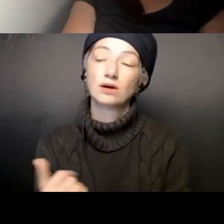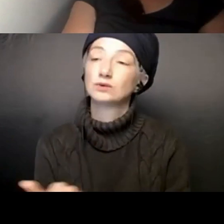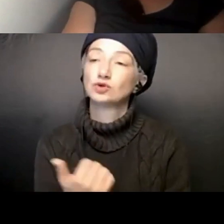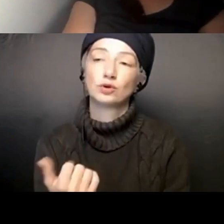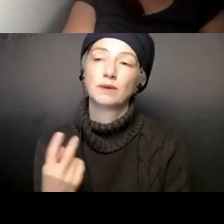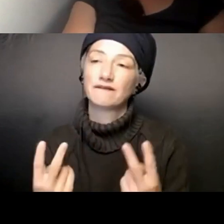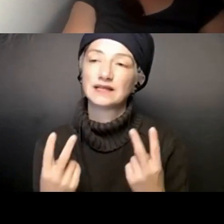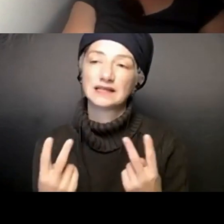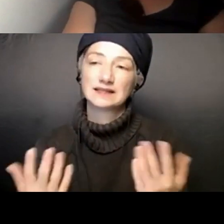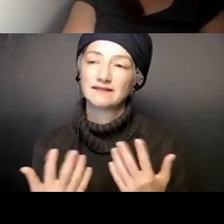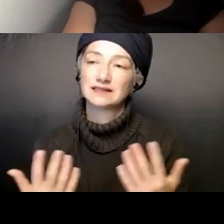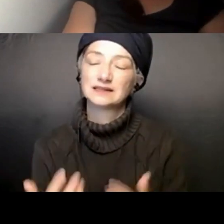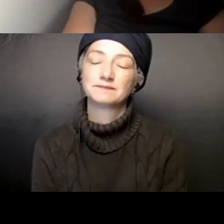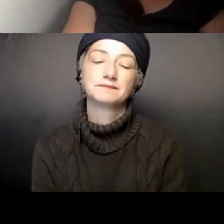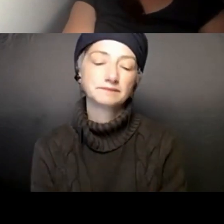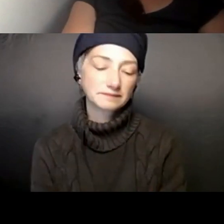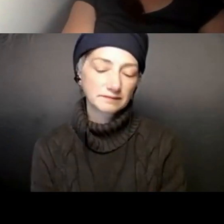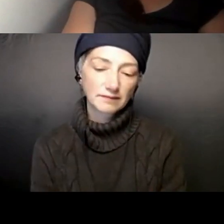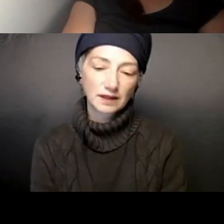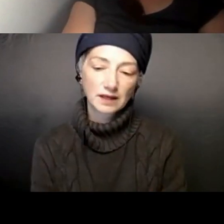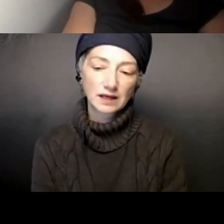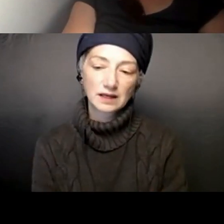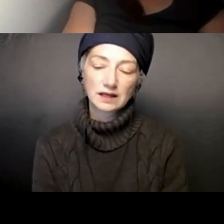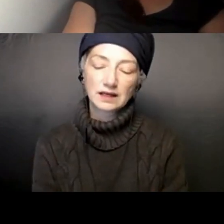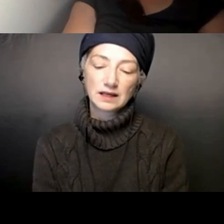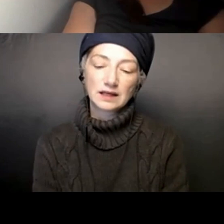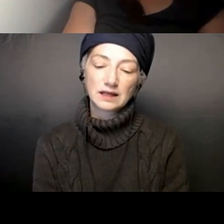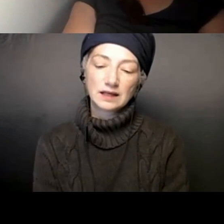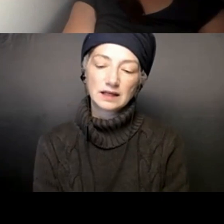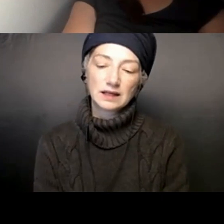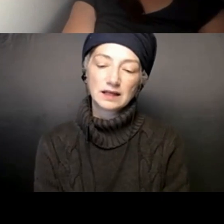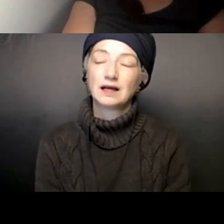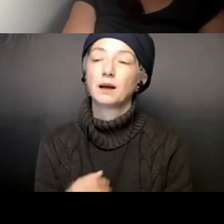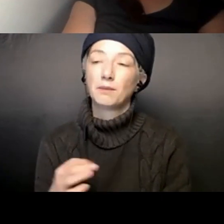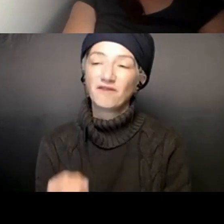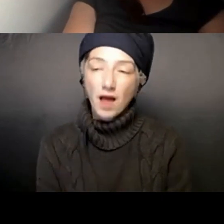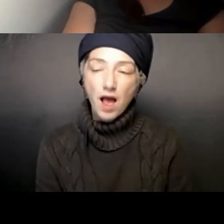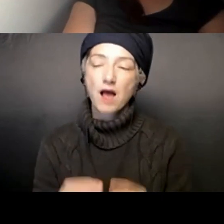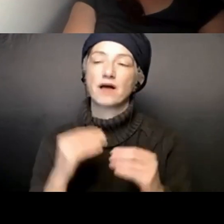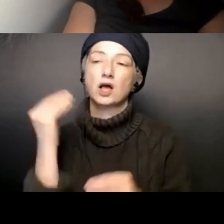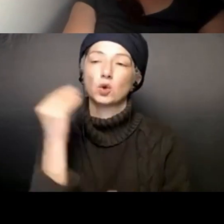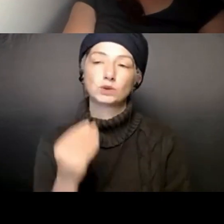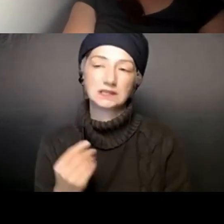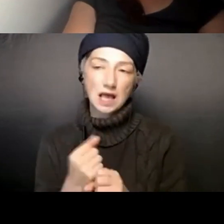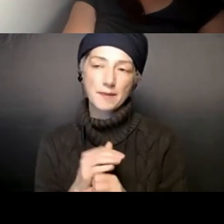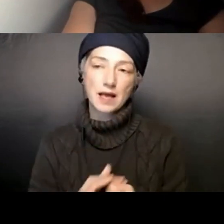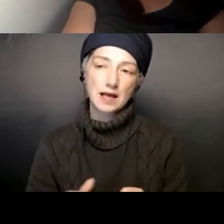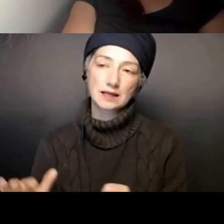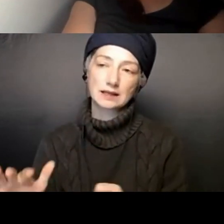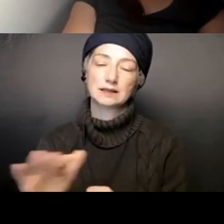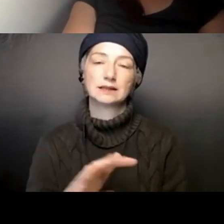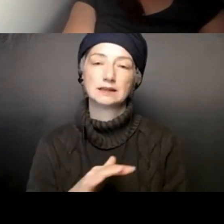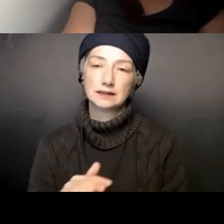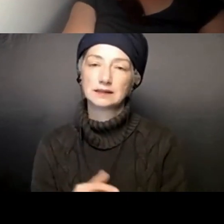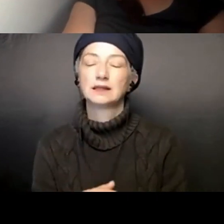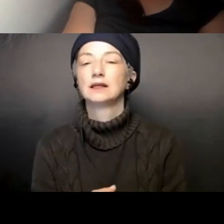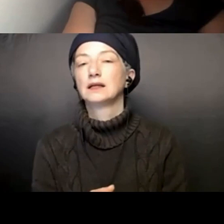as soon as I started doing artistic work - because before that I was working in academia, only now trying to do both -